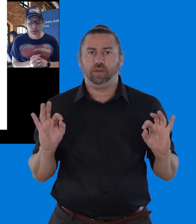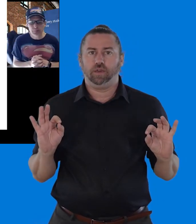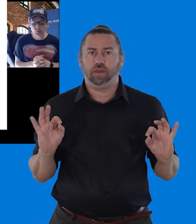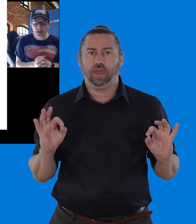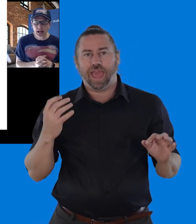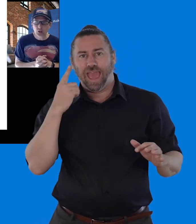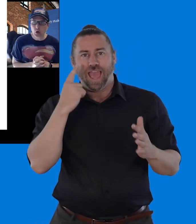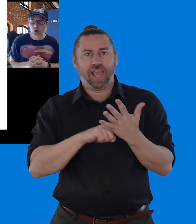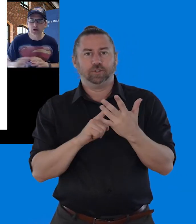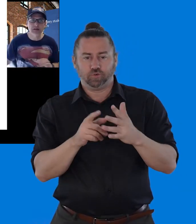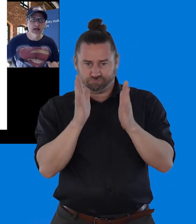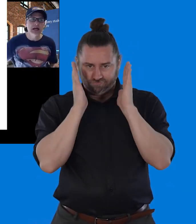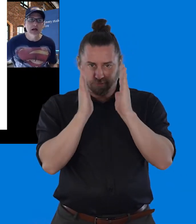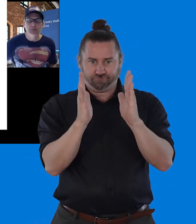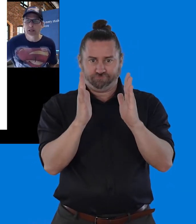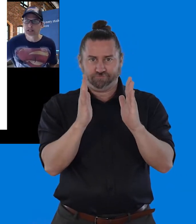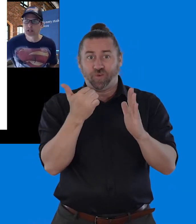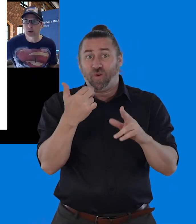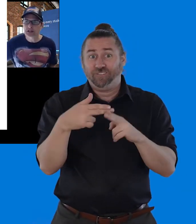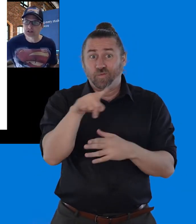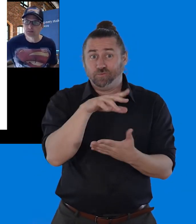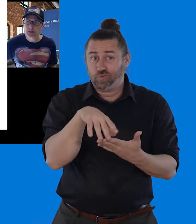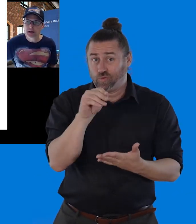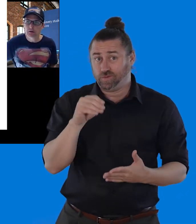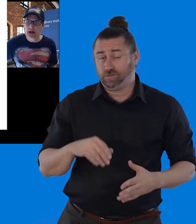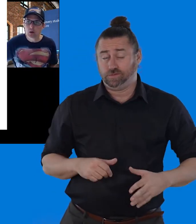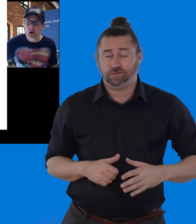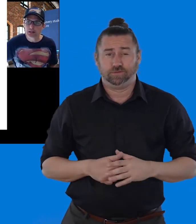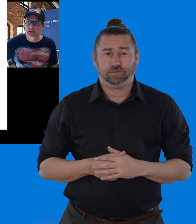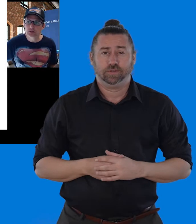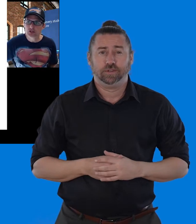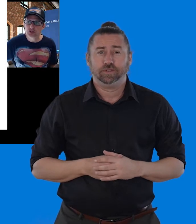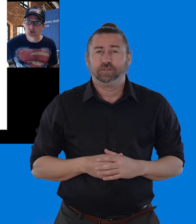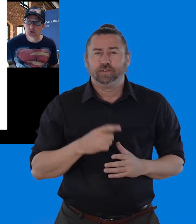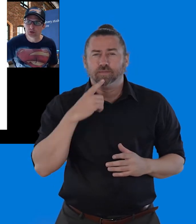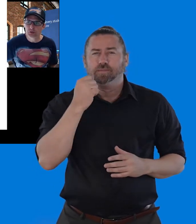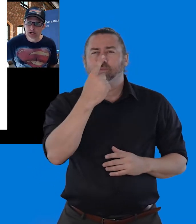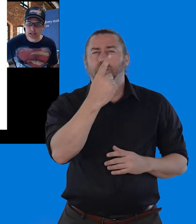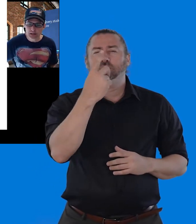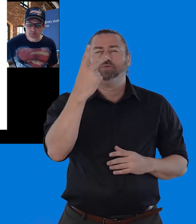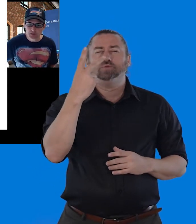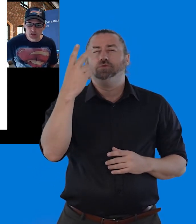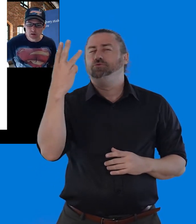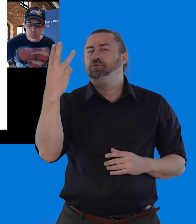of the people that you work with. Now, please notice, there are one, two, three,